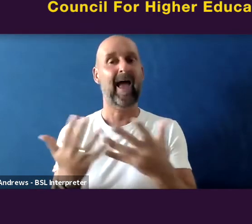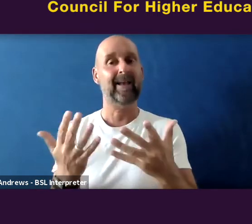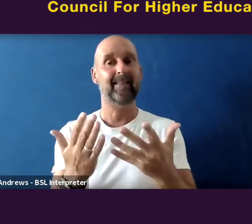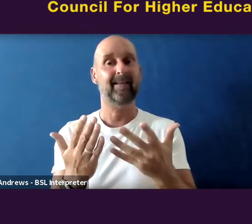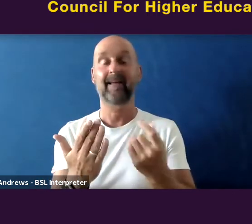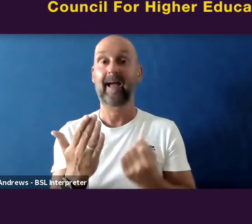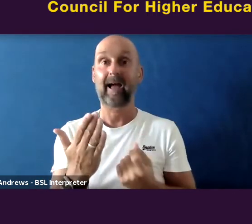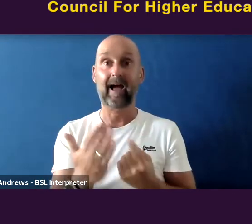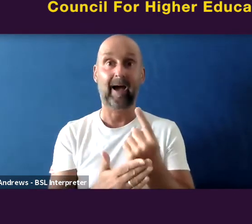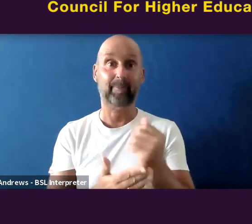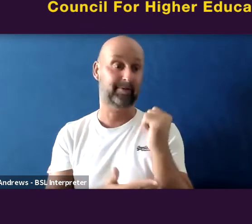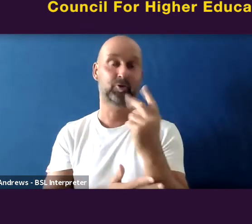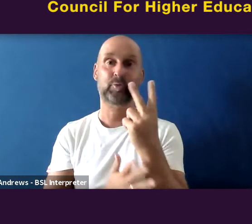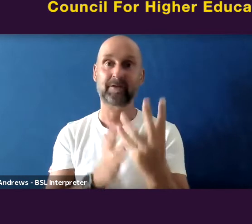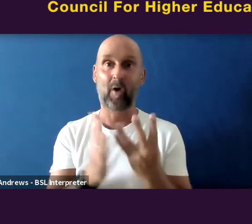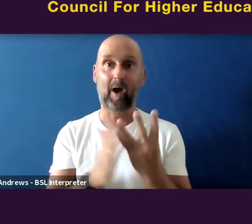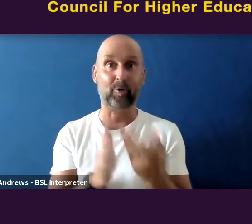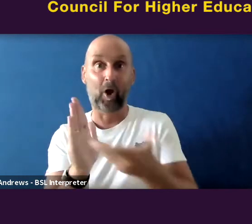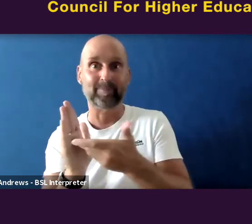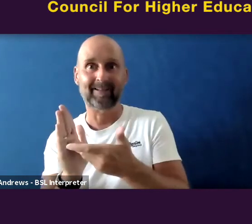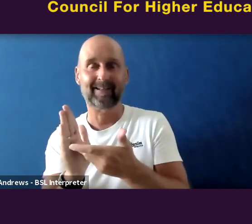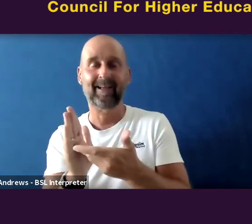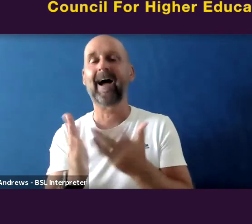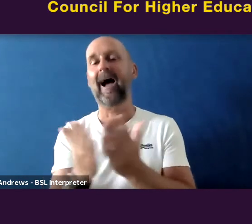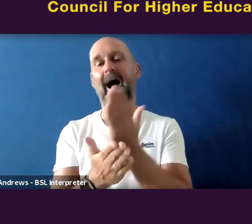in the last 24hrs that I needed to update but I will make sure that everyone has got a copy.